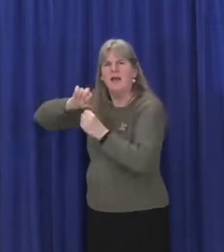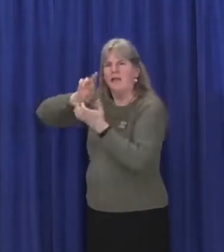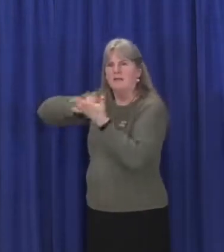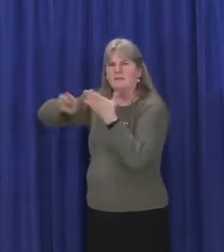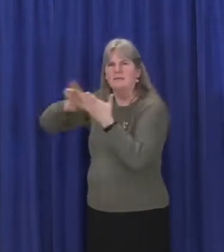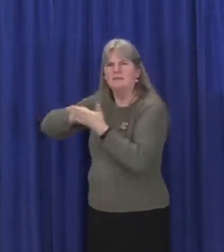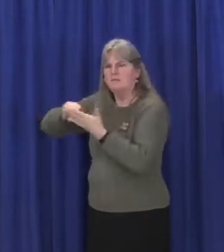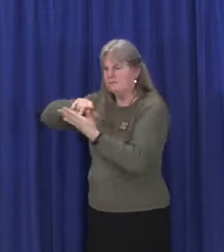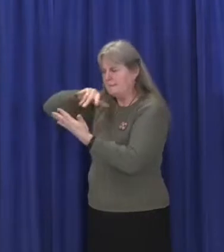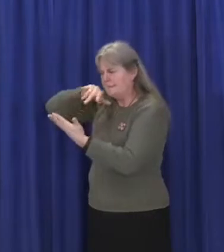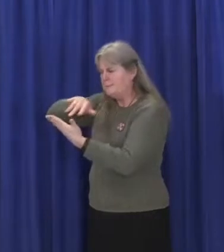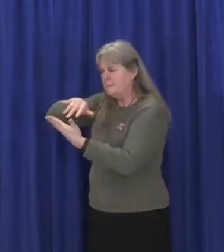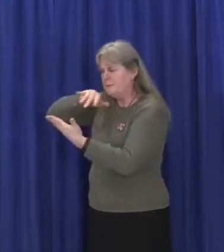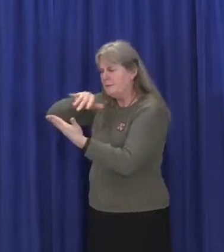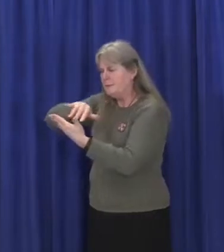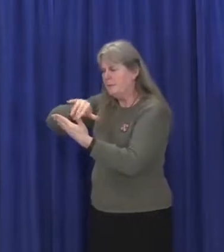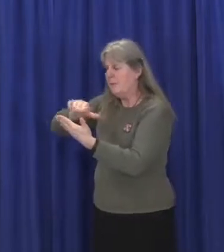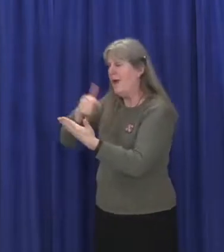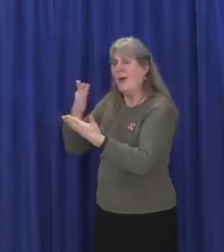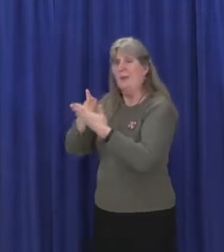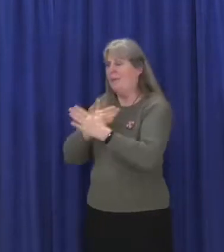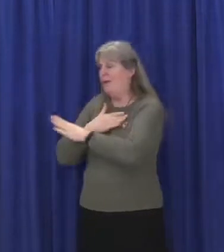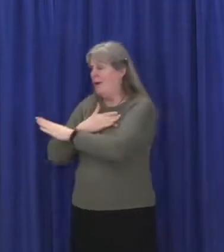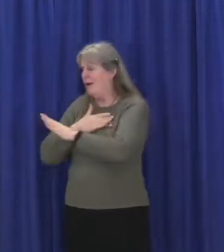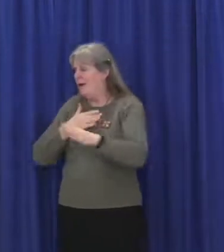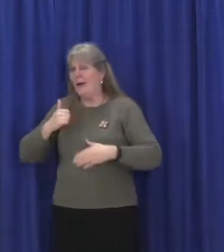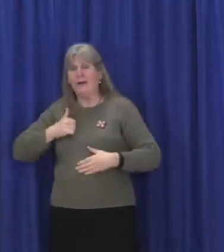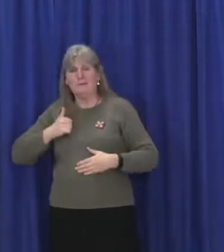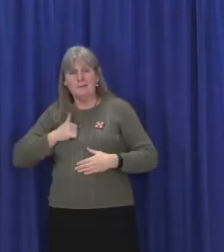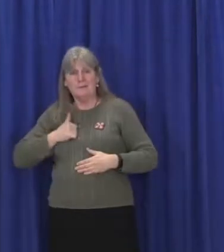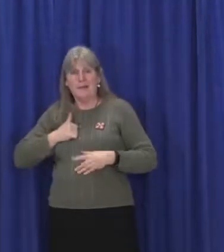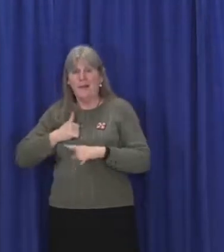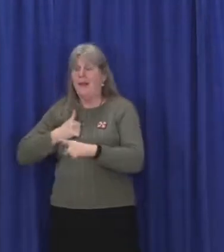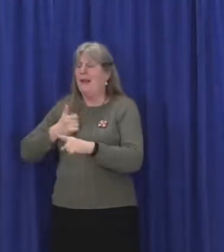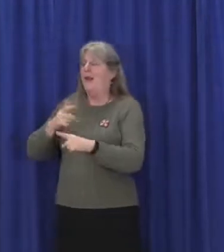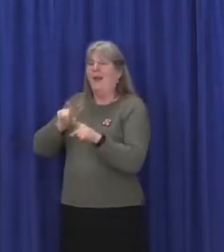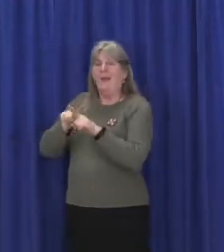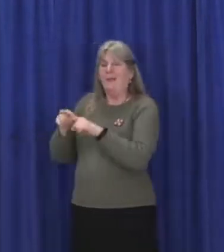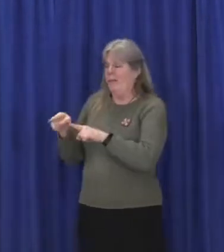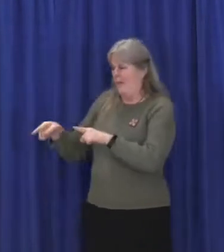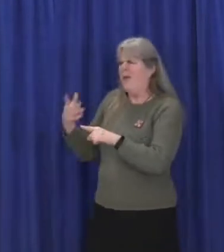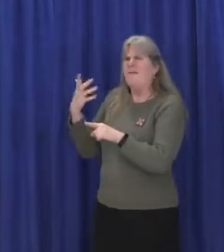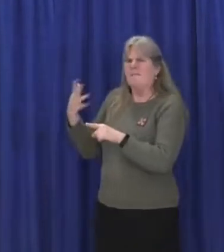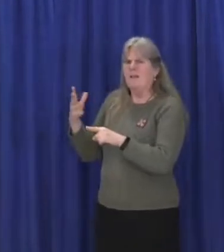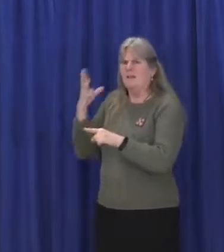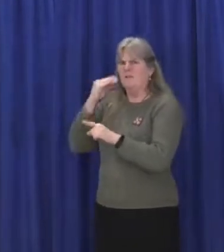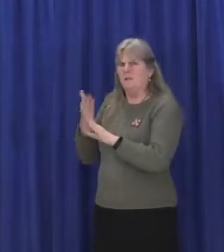from those provinces and territories that are a little further along in their wave. All of these things together